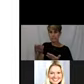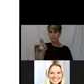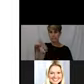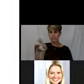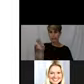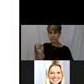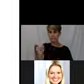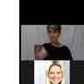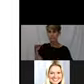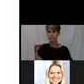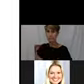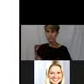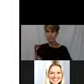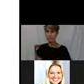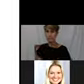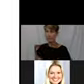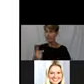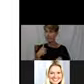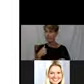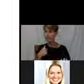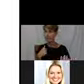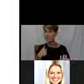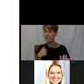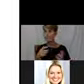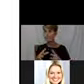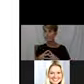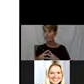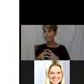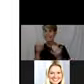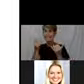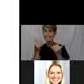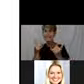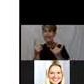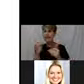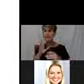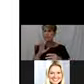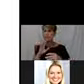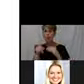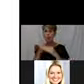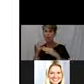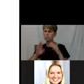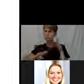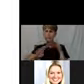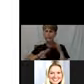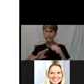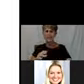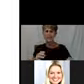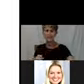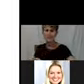And I'm gonna here... Today, I'm just gonna talk about some of the basics of what street medicine is,